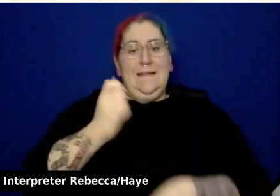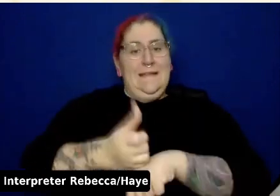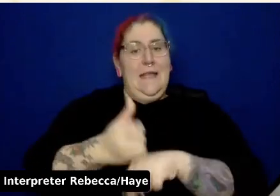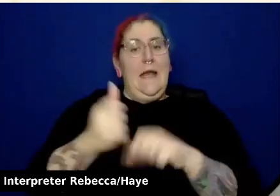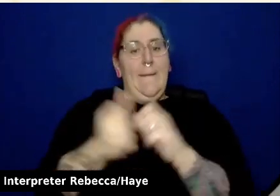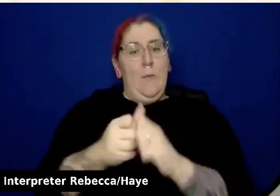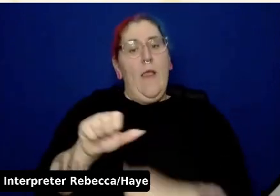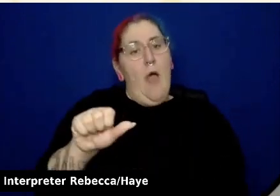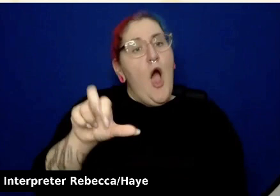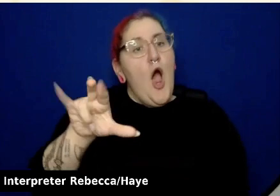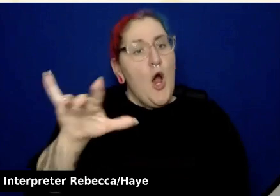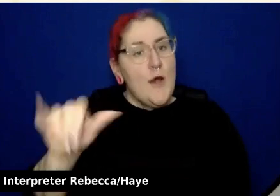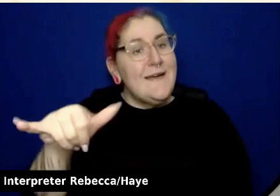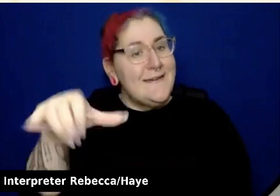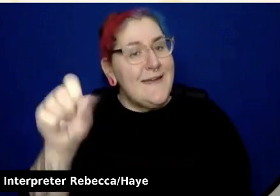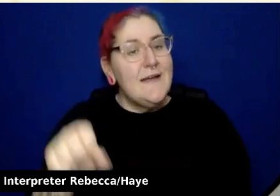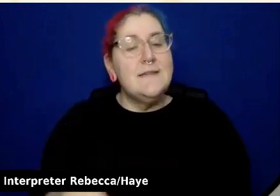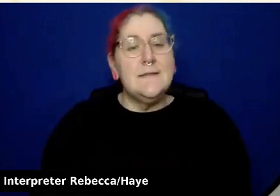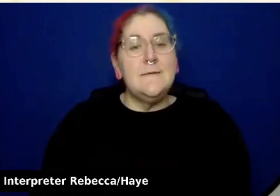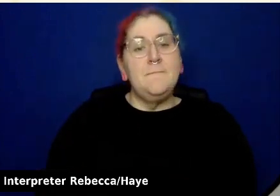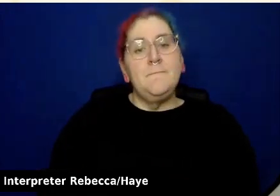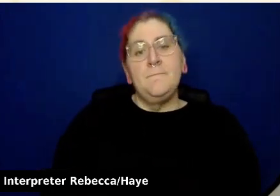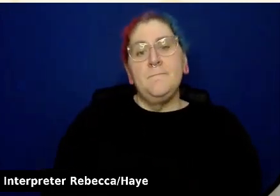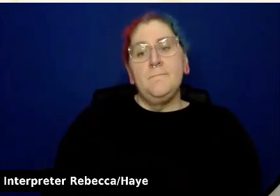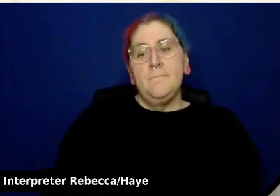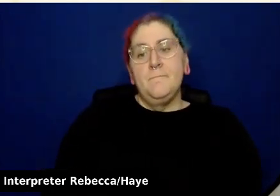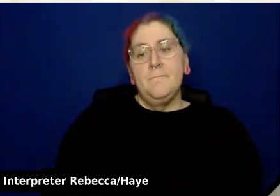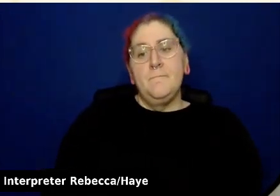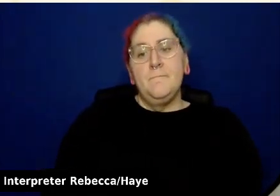Similarly, there are some roles with certain ARIA attributes.